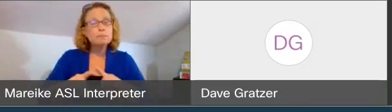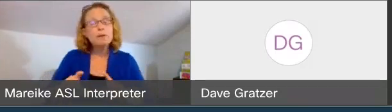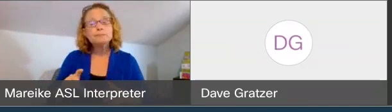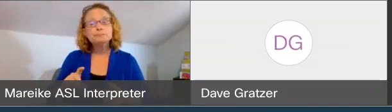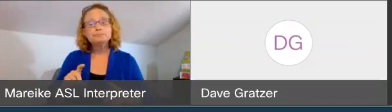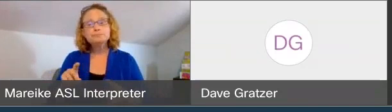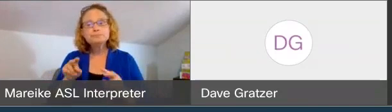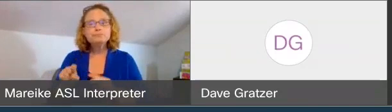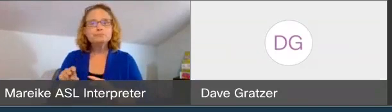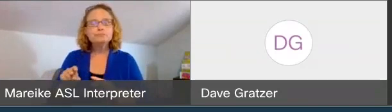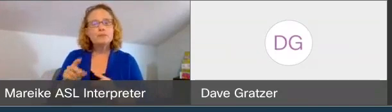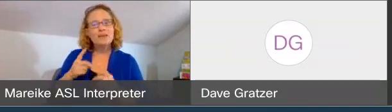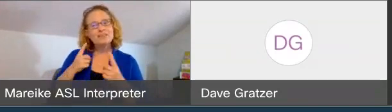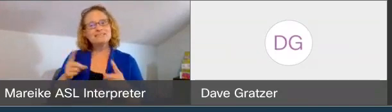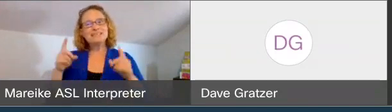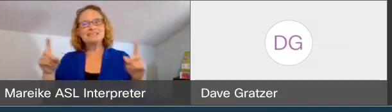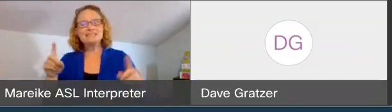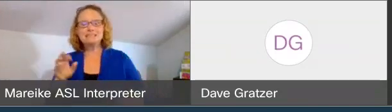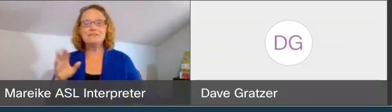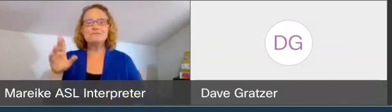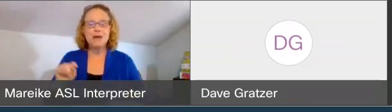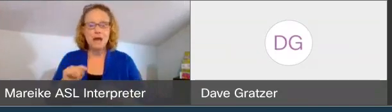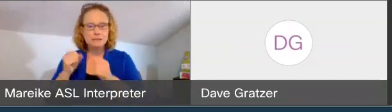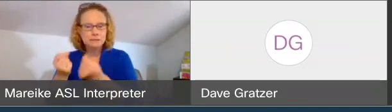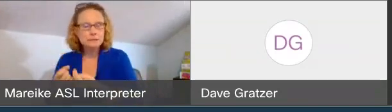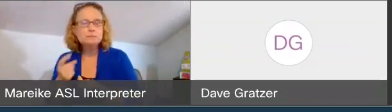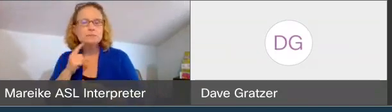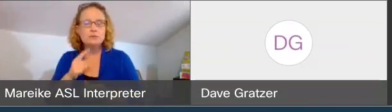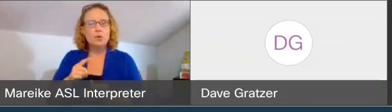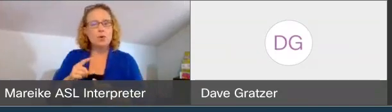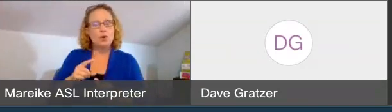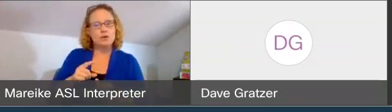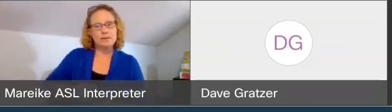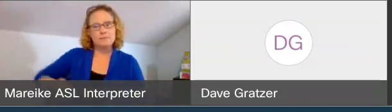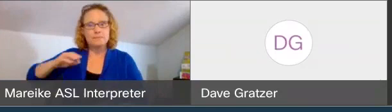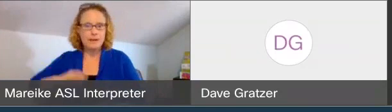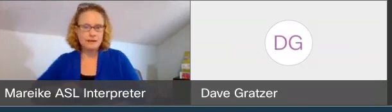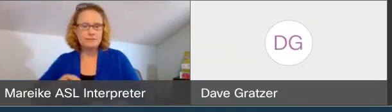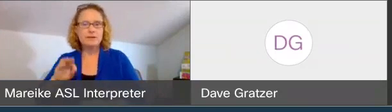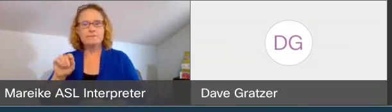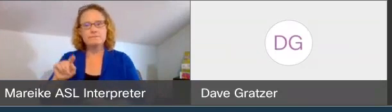the success of that teams or the value of FACT teams, you know, also really focusing on